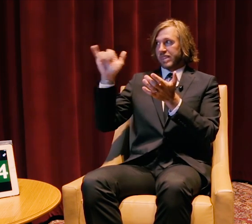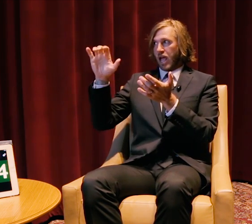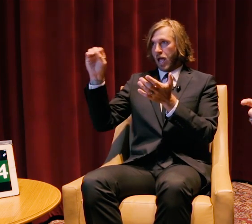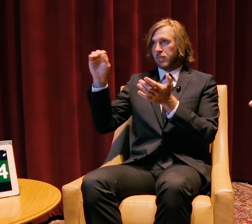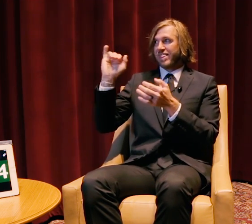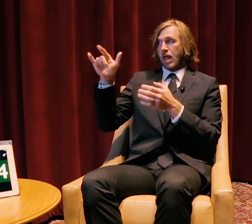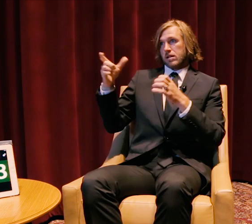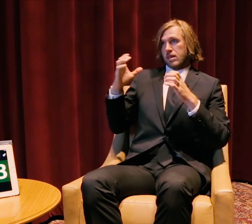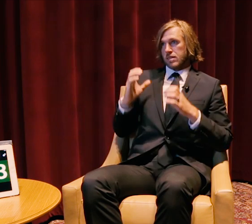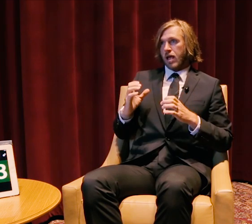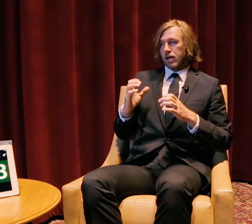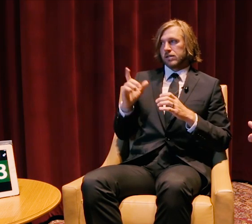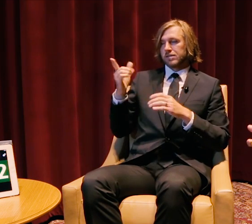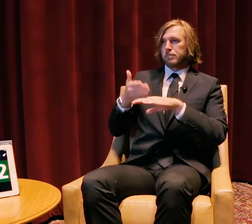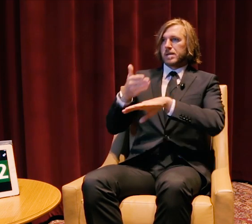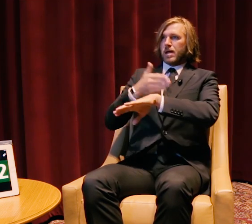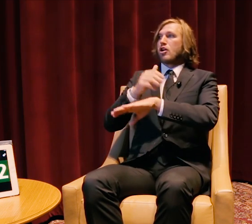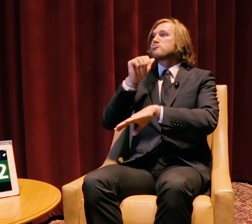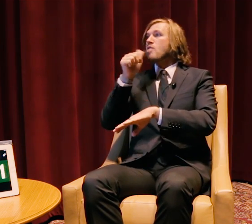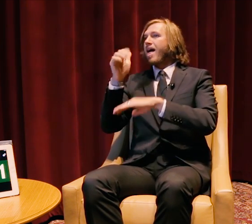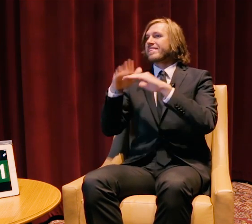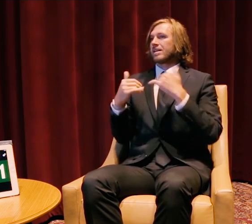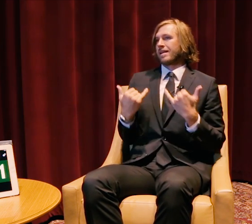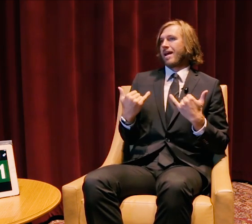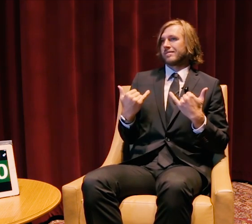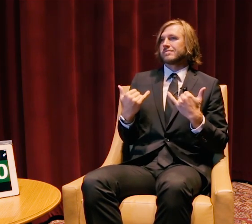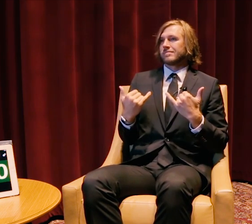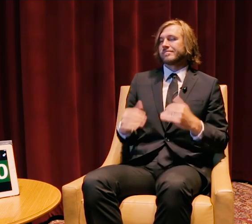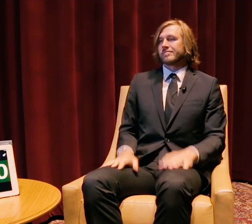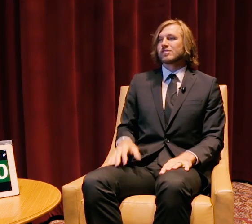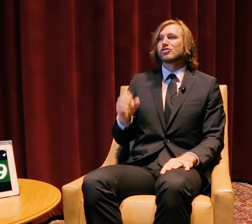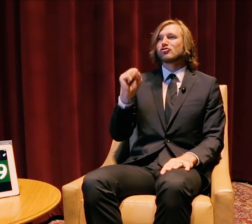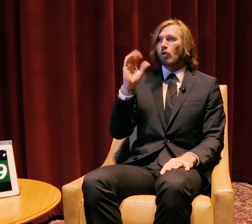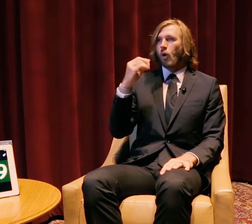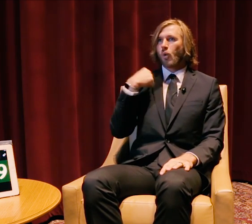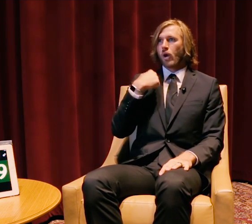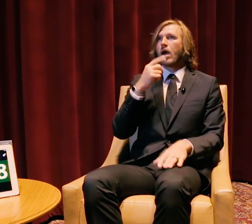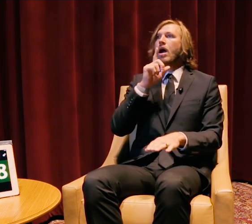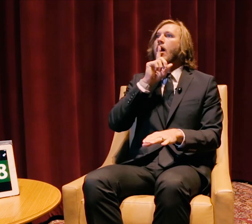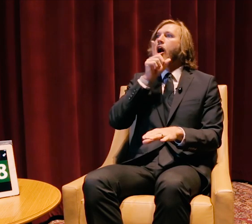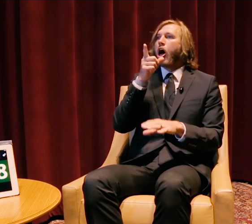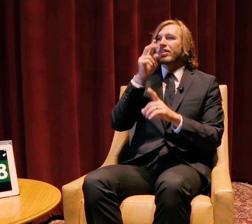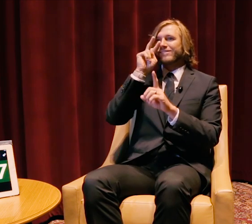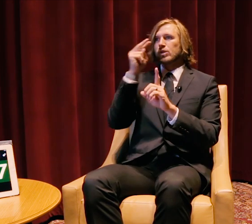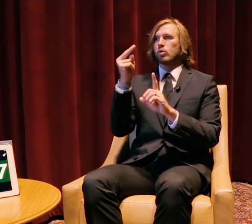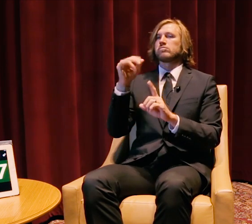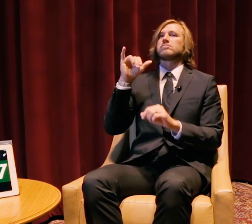that client, be better tomorrow than they were today. So, we had an authentic viewpoint